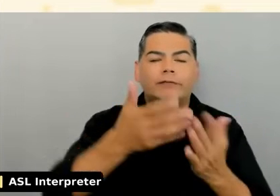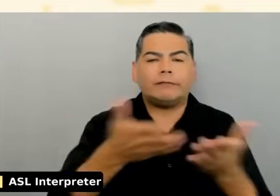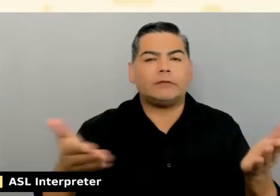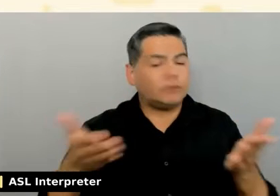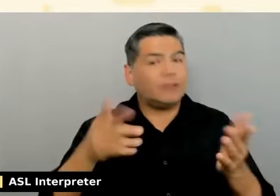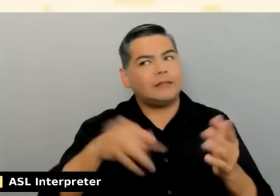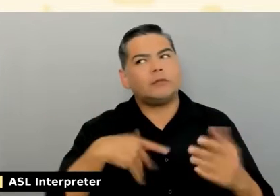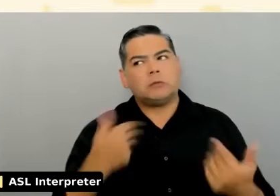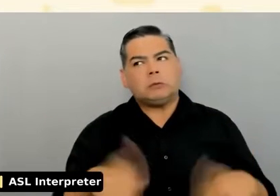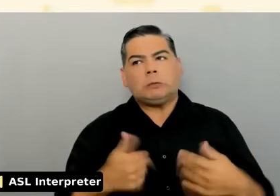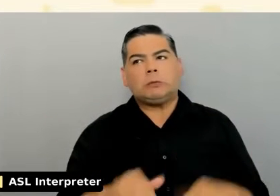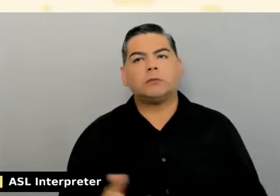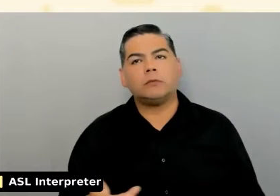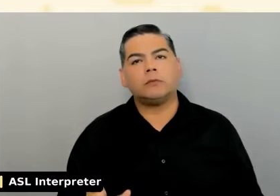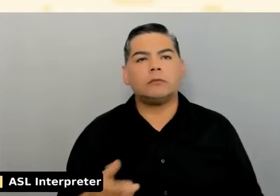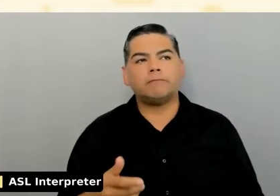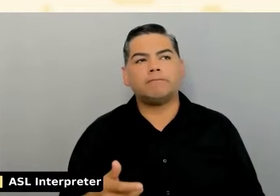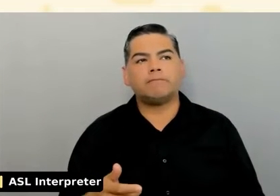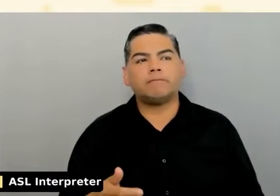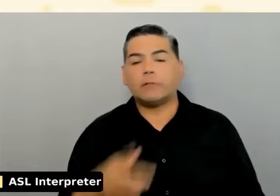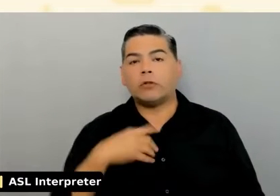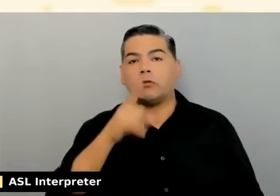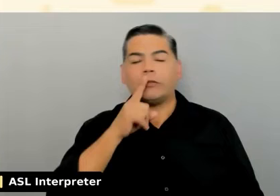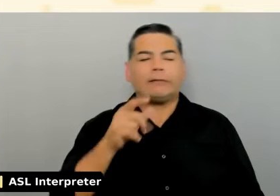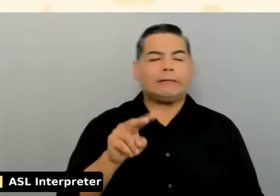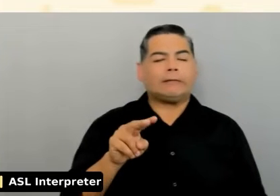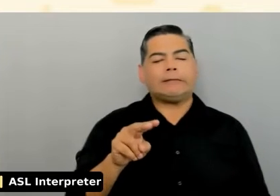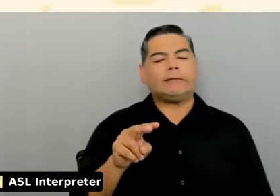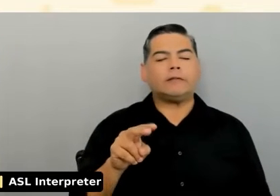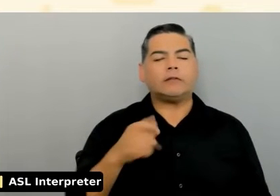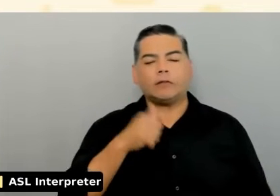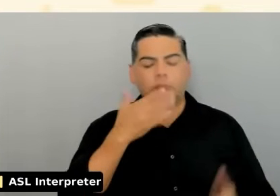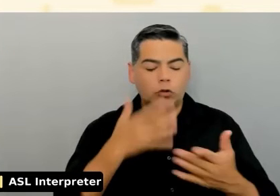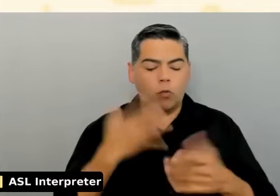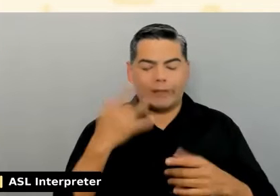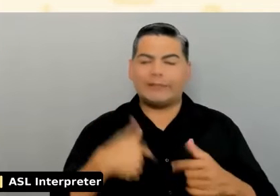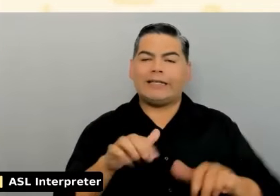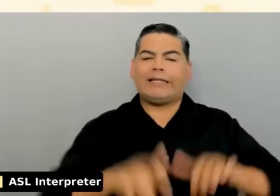very, discomforting as far as keyboard users are concerned.